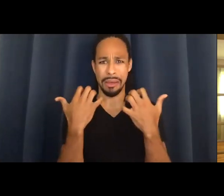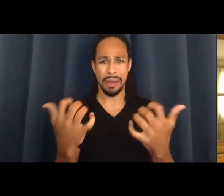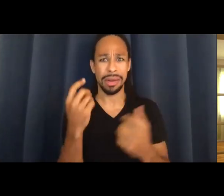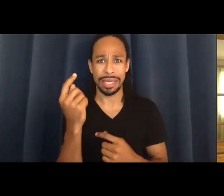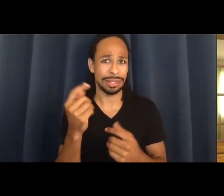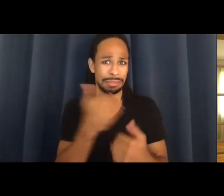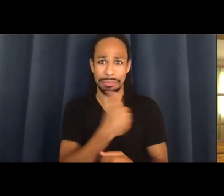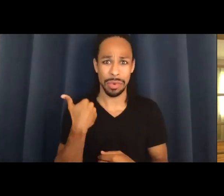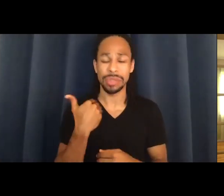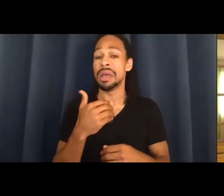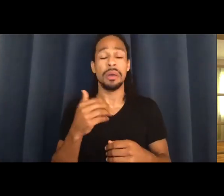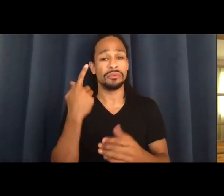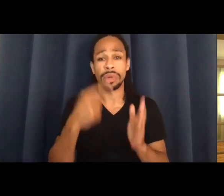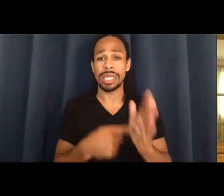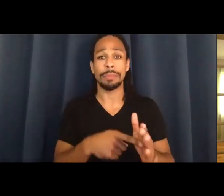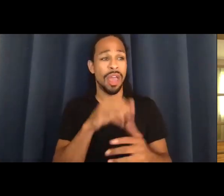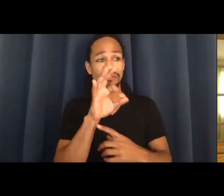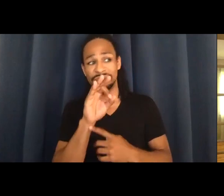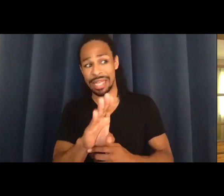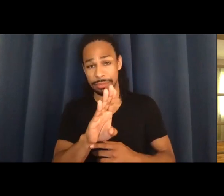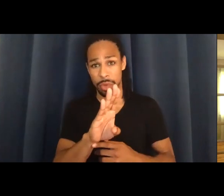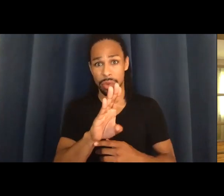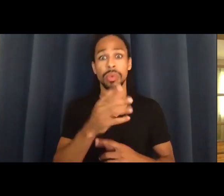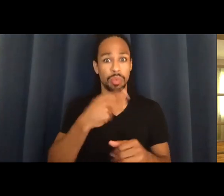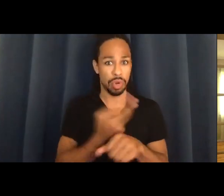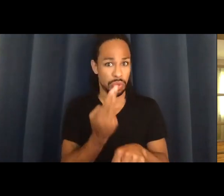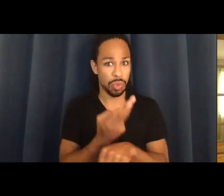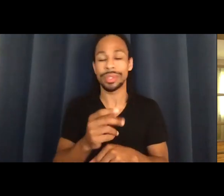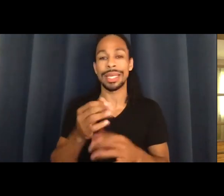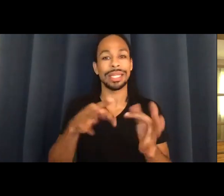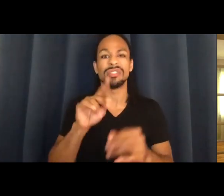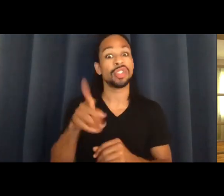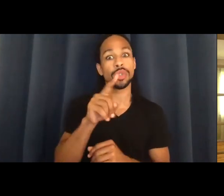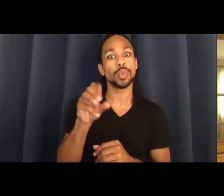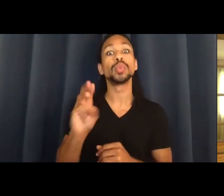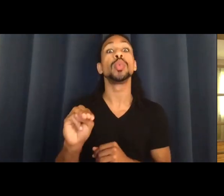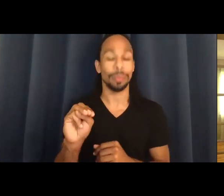than only Zoom registration for participants. However, as the conversations continue to move through